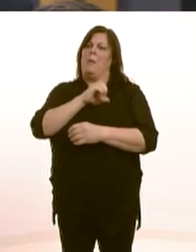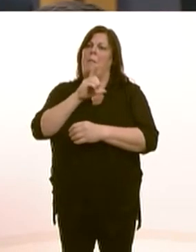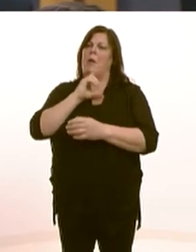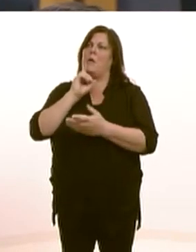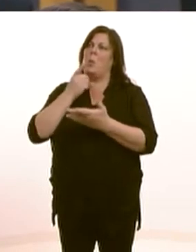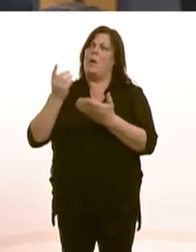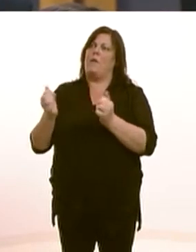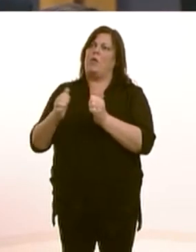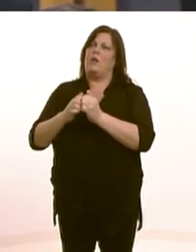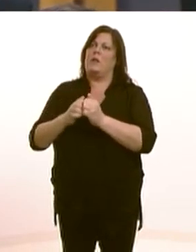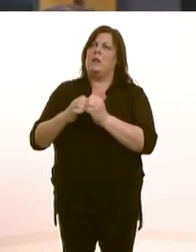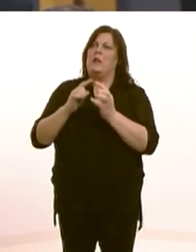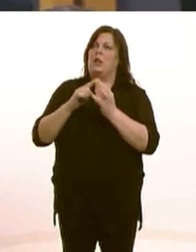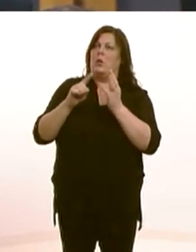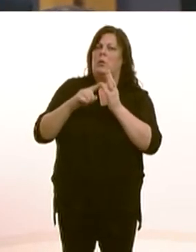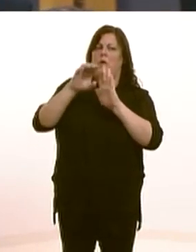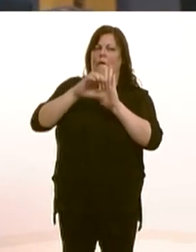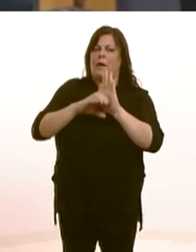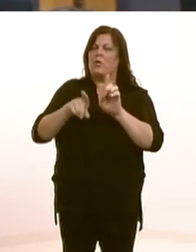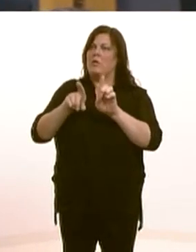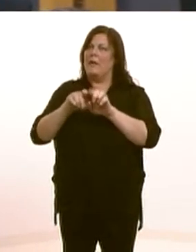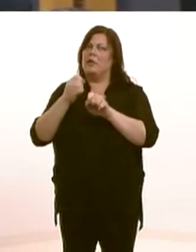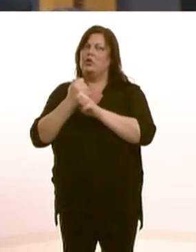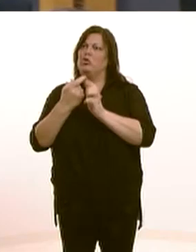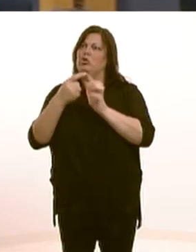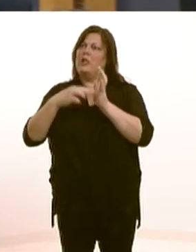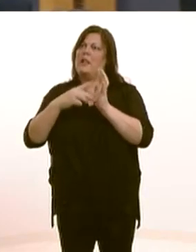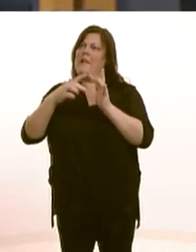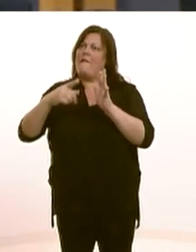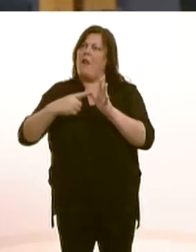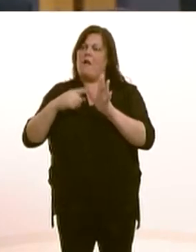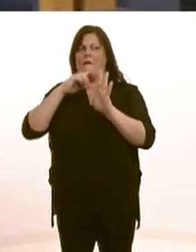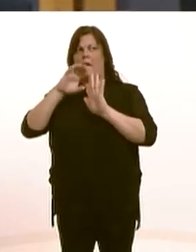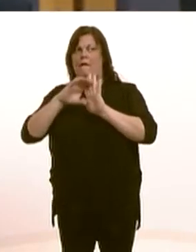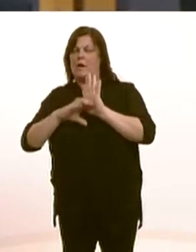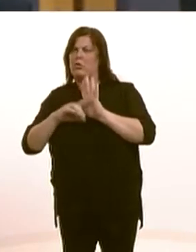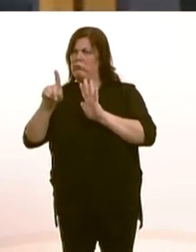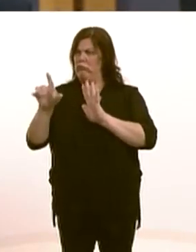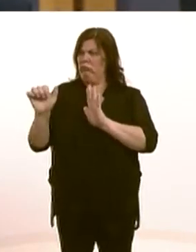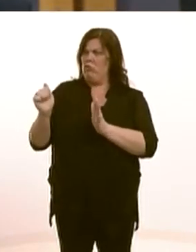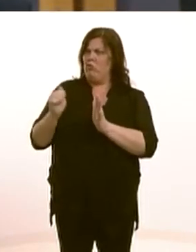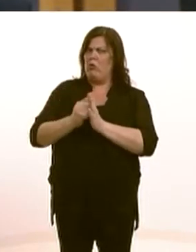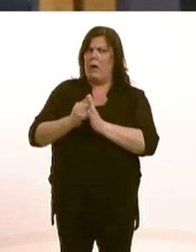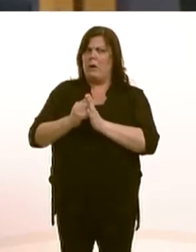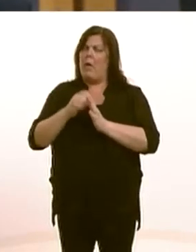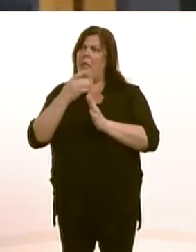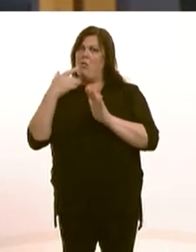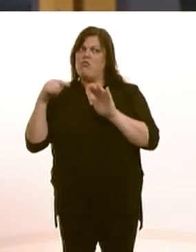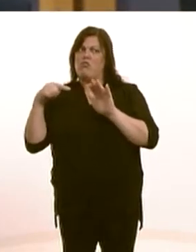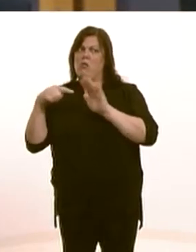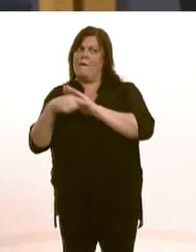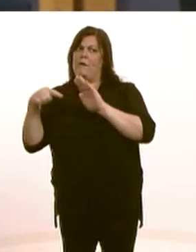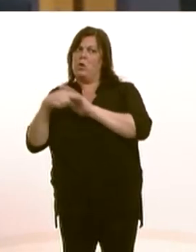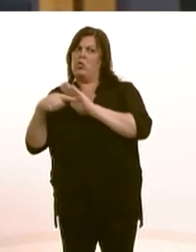and the Geneva convention. Of course itís right that refugees should be given asylum and protection from the countries